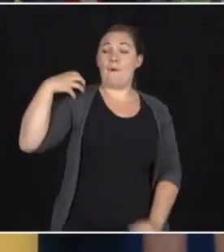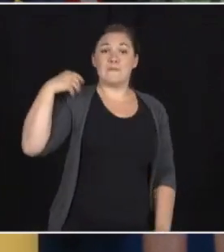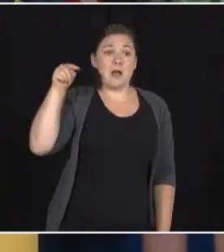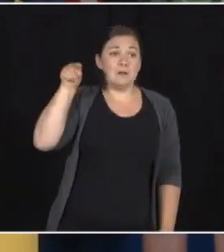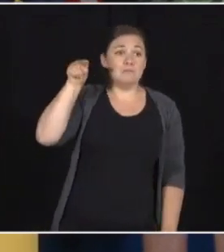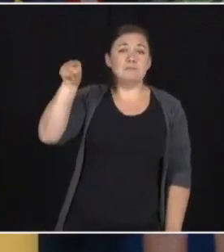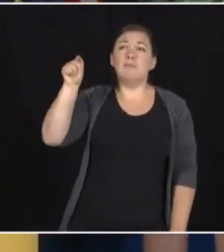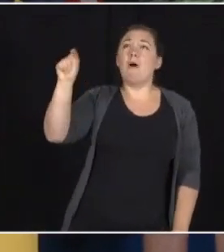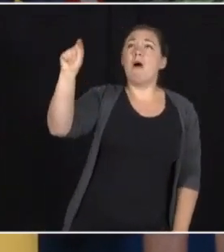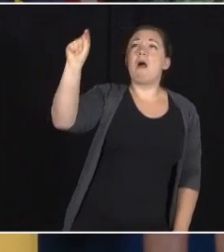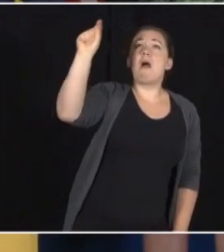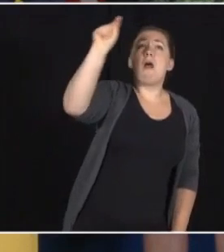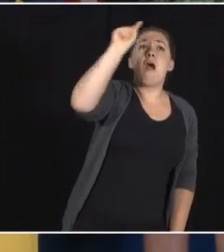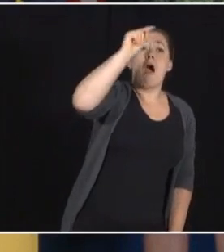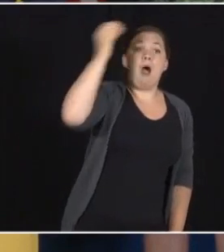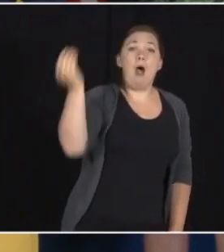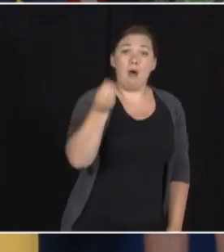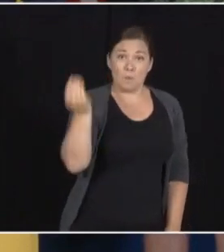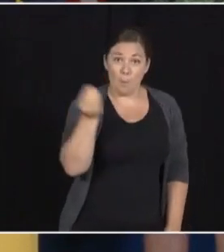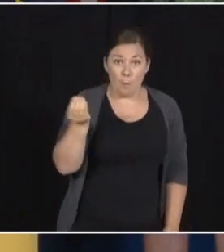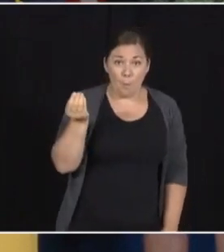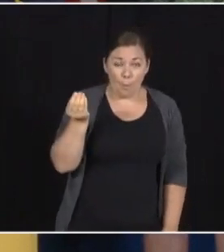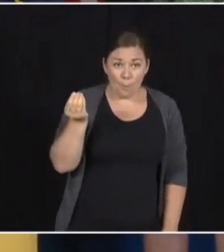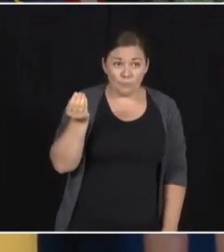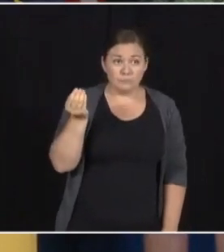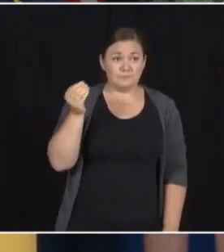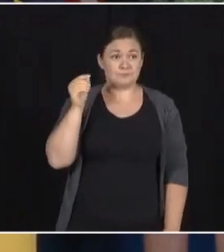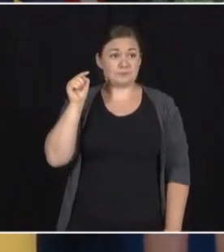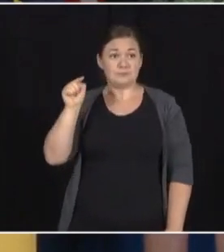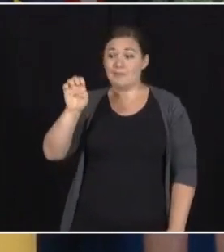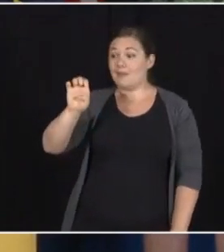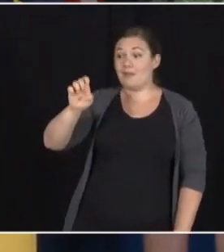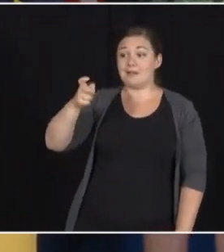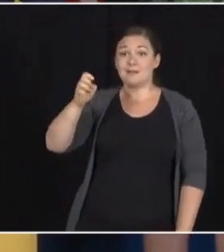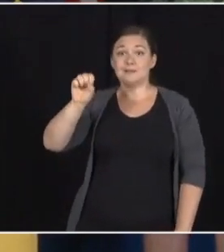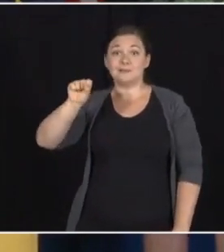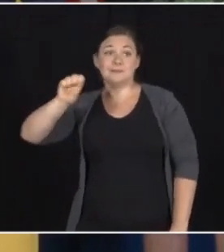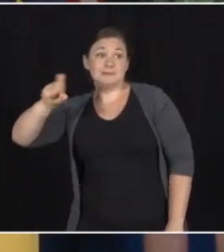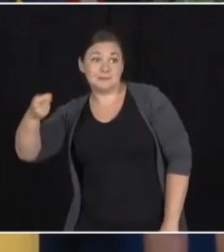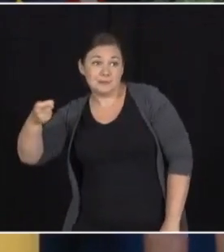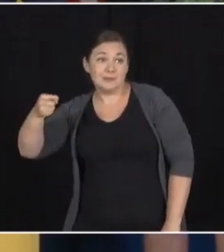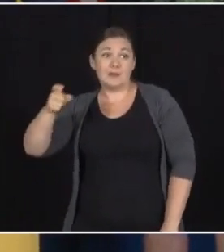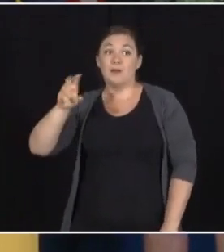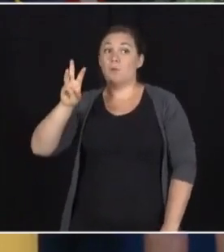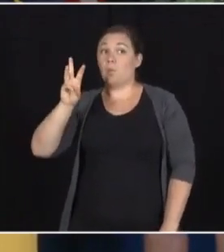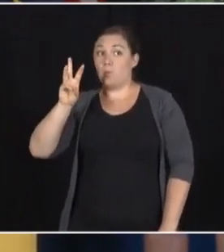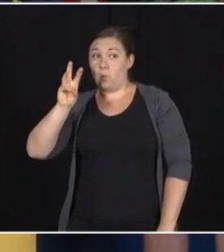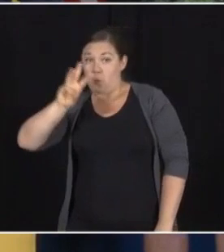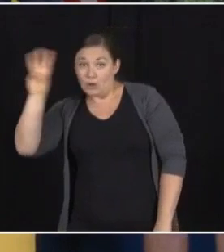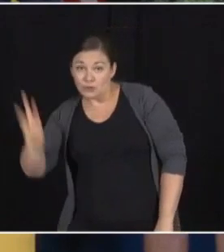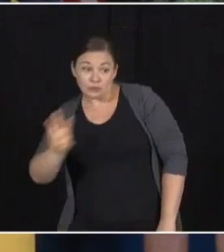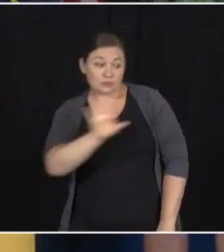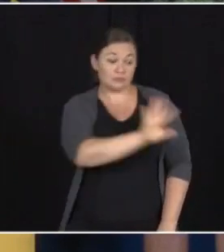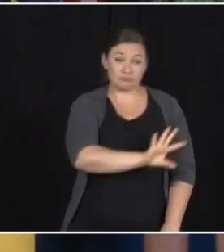of health in Essex/Windsor, Dr Ahmed , along with Dr Williams and Dr Higher